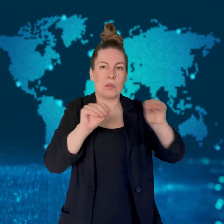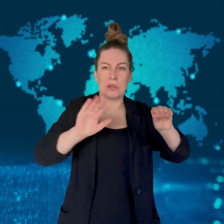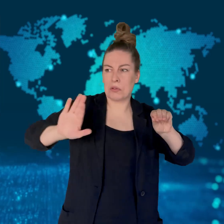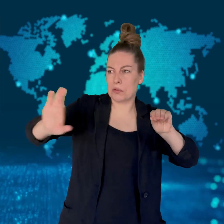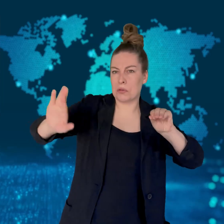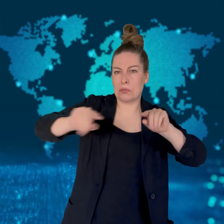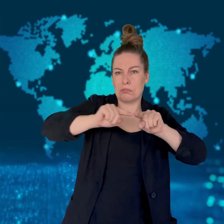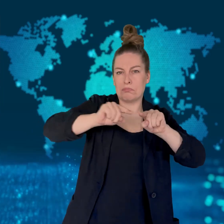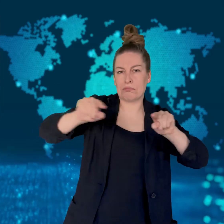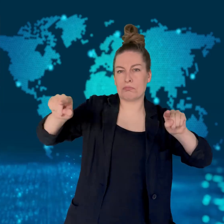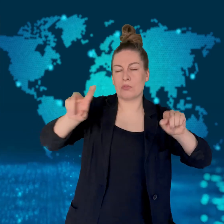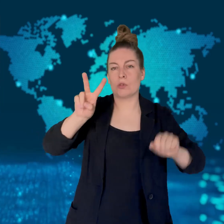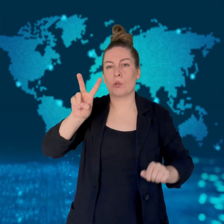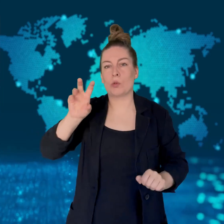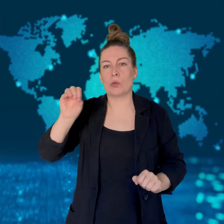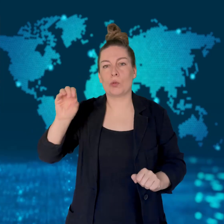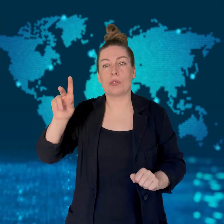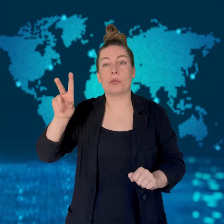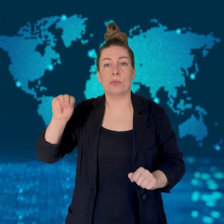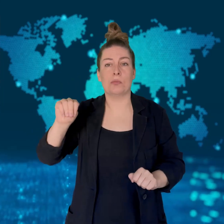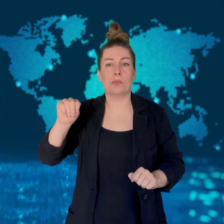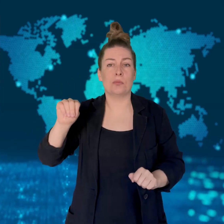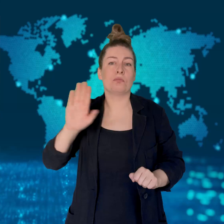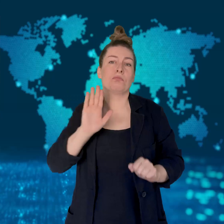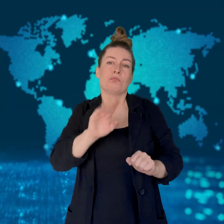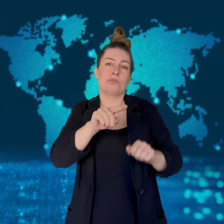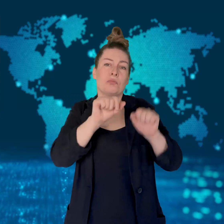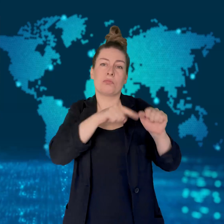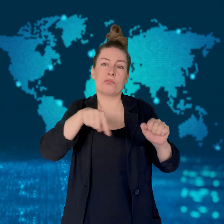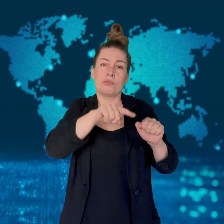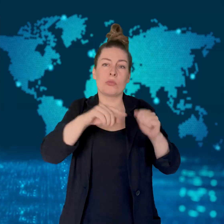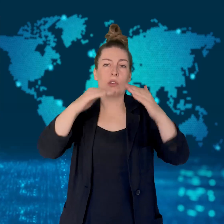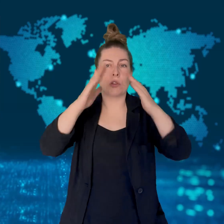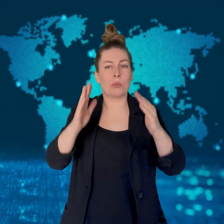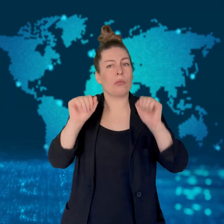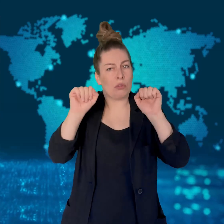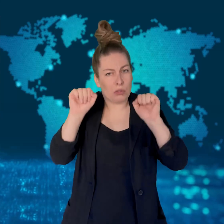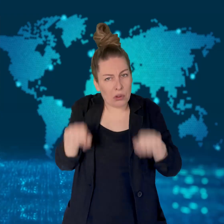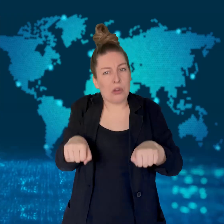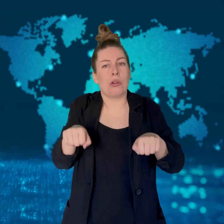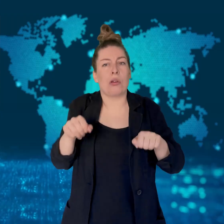will be simple but permanent.